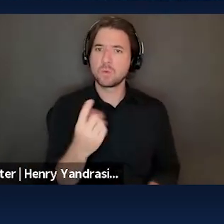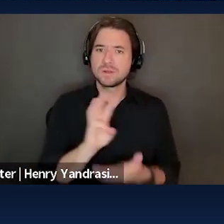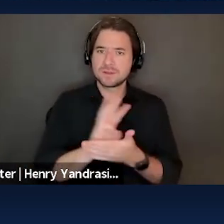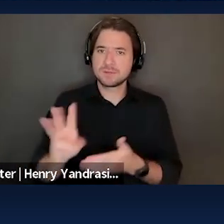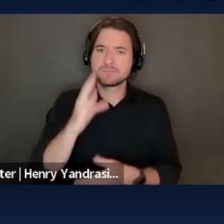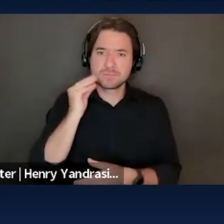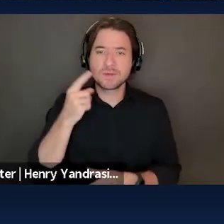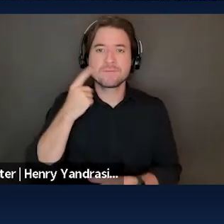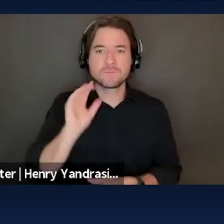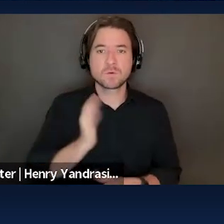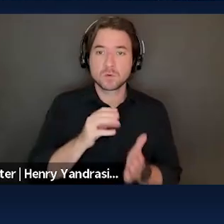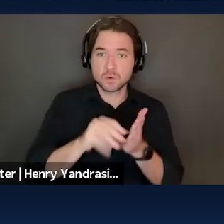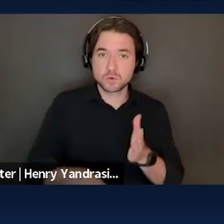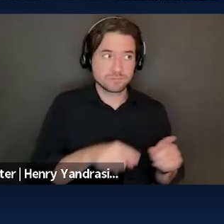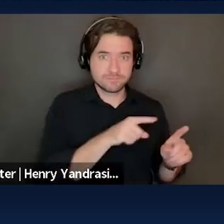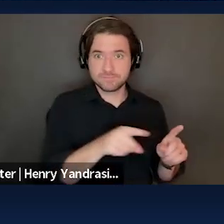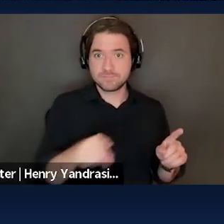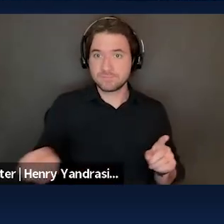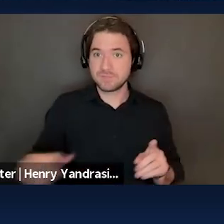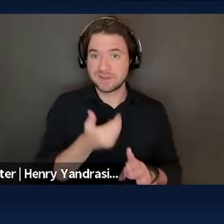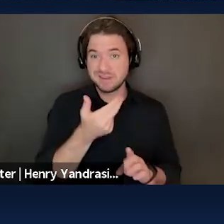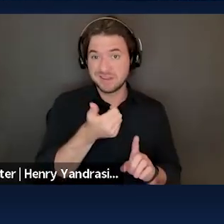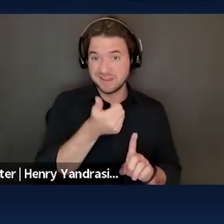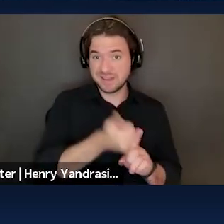for our students. Uh, students are assigned.